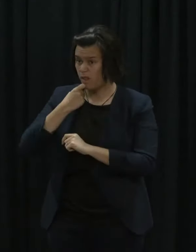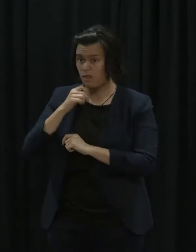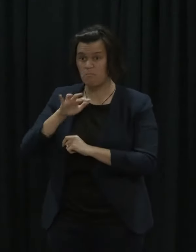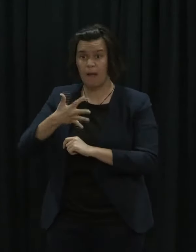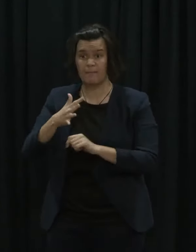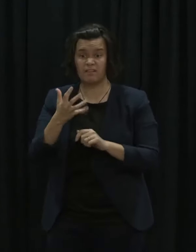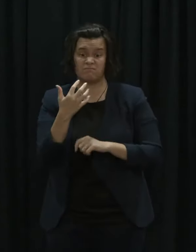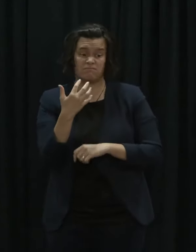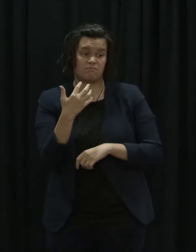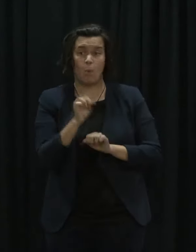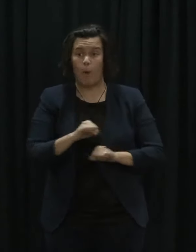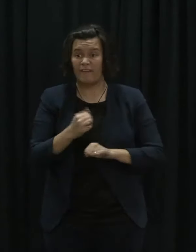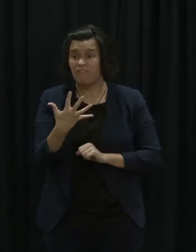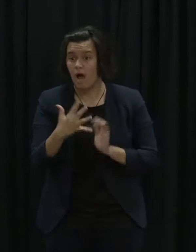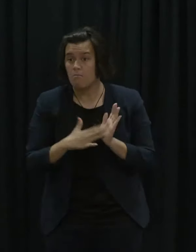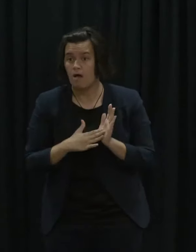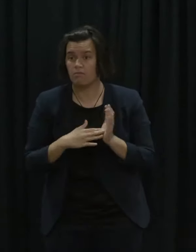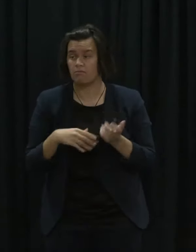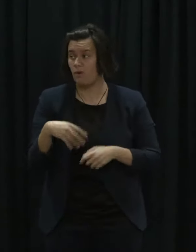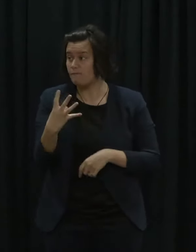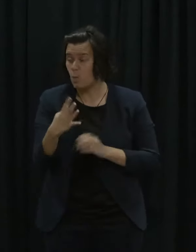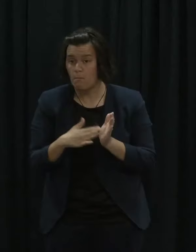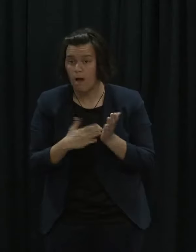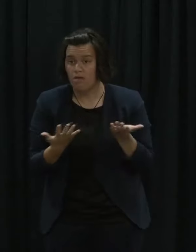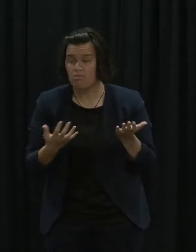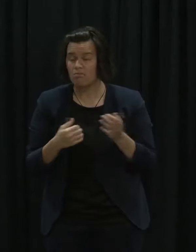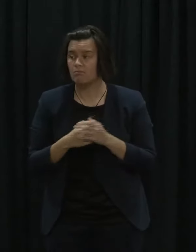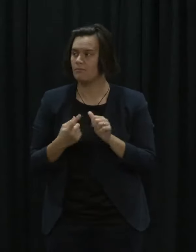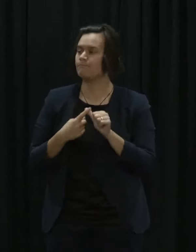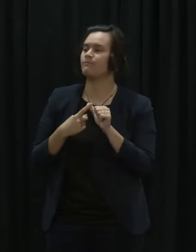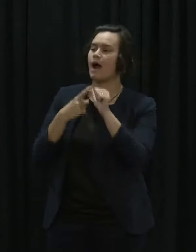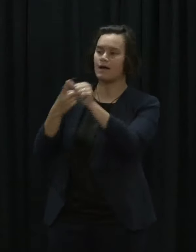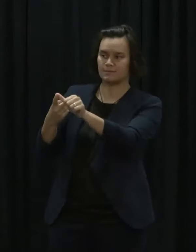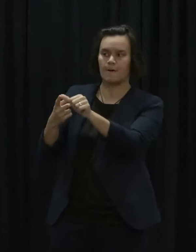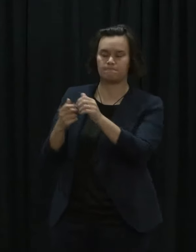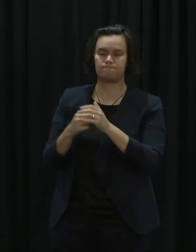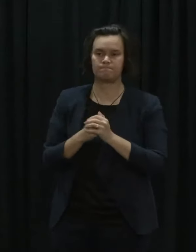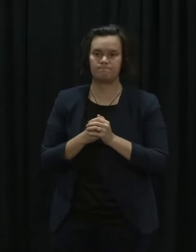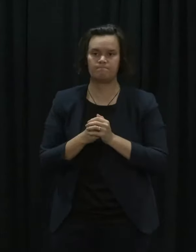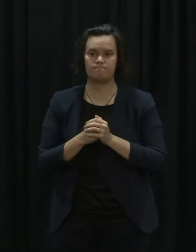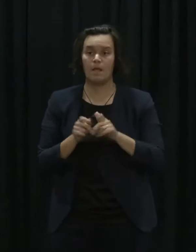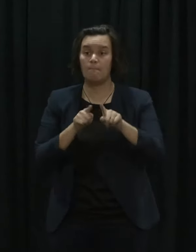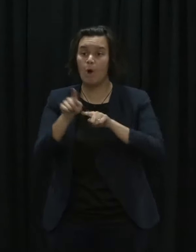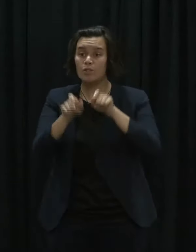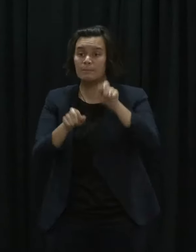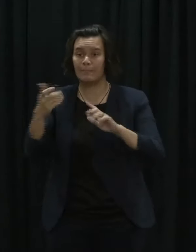The first want to make is the vast bulk of New Zealanders who are eligible for boosters